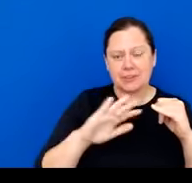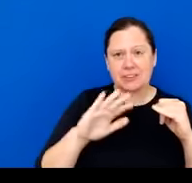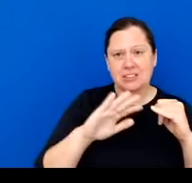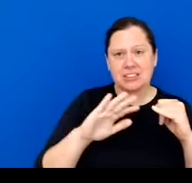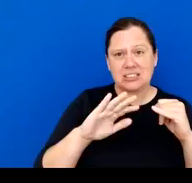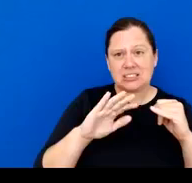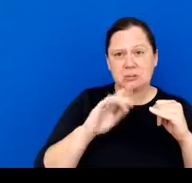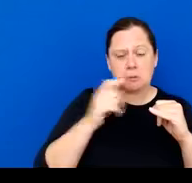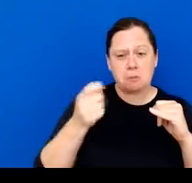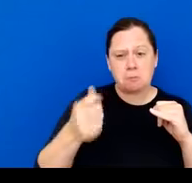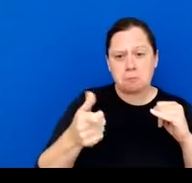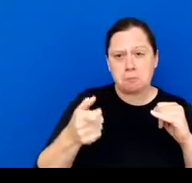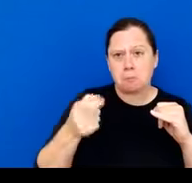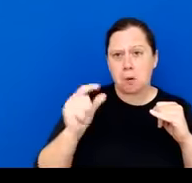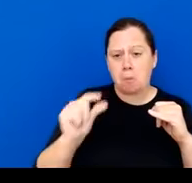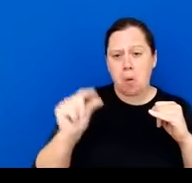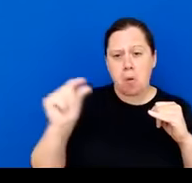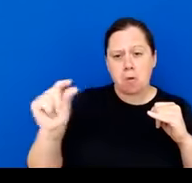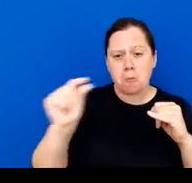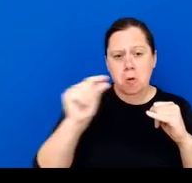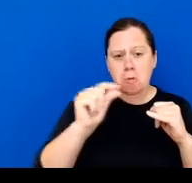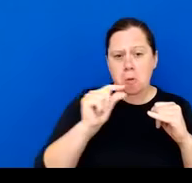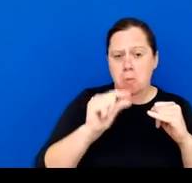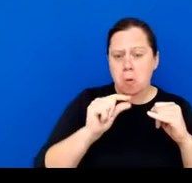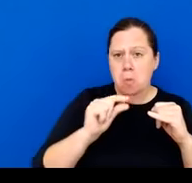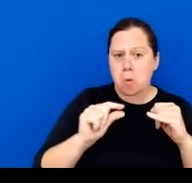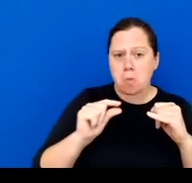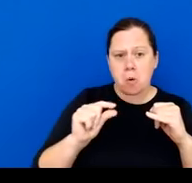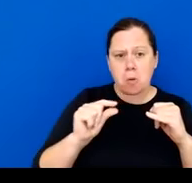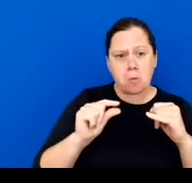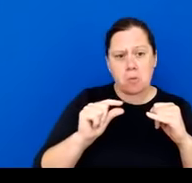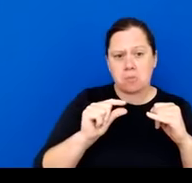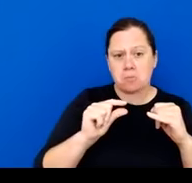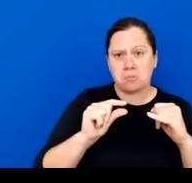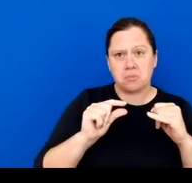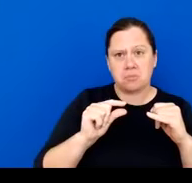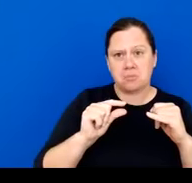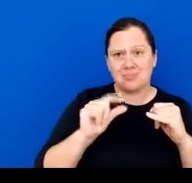know the comment about some of the unburned fuels within the fire perimeter that is